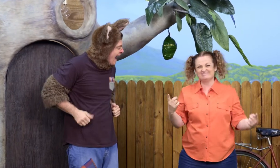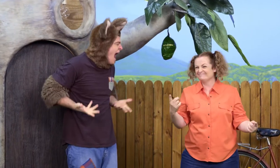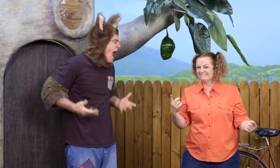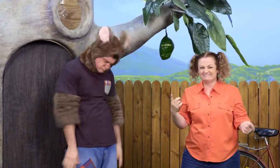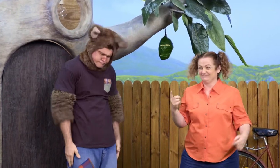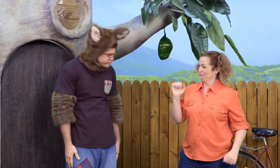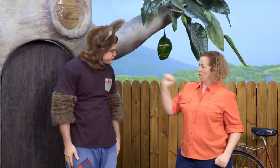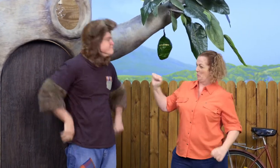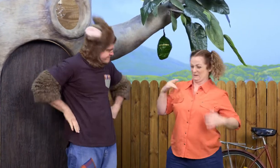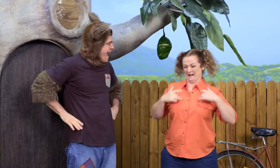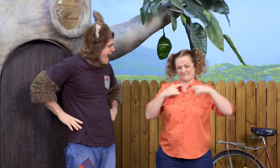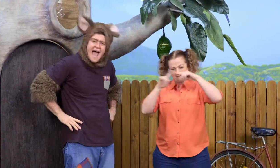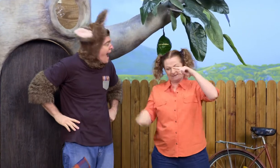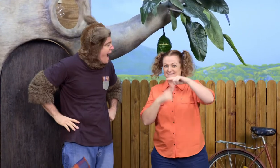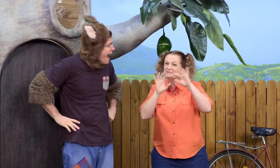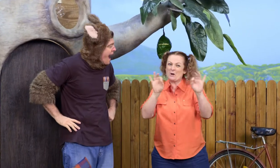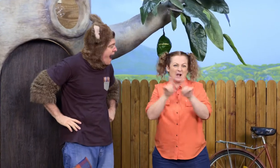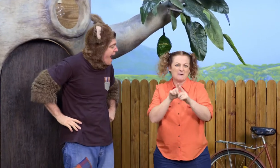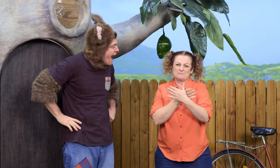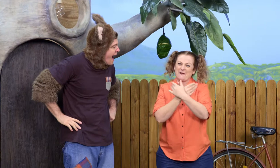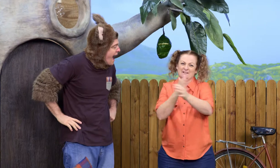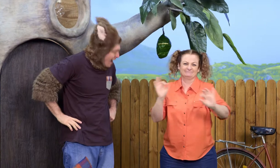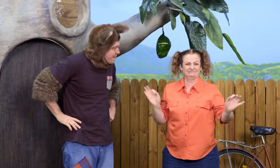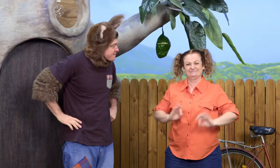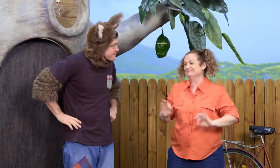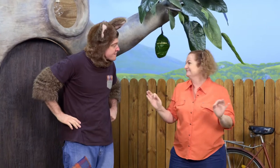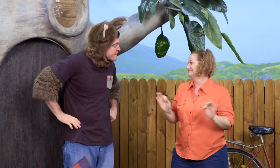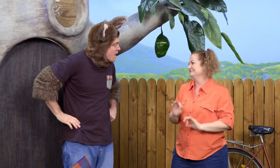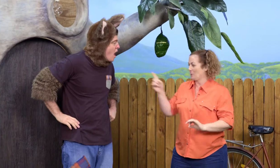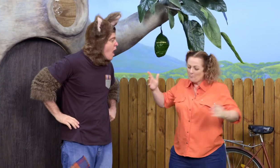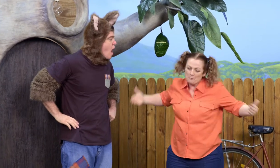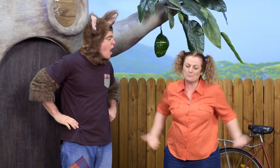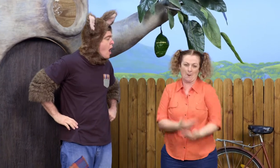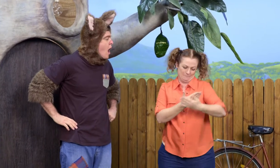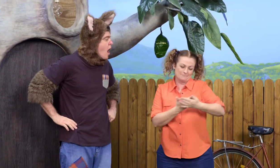Sadly, though, you can't. Your life cycle isn't the same as butterfly's.